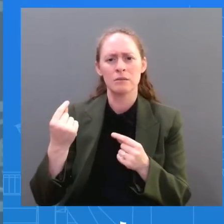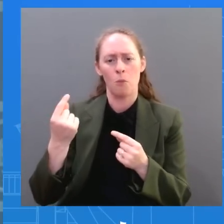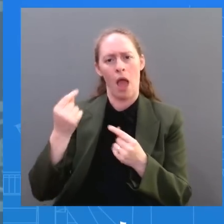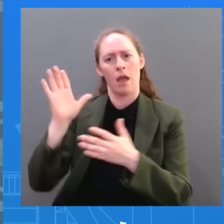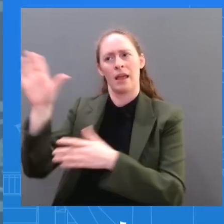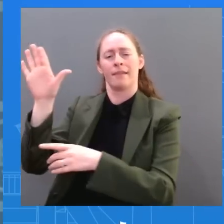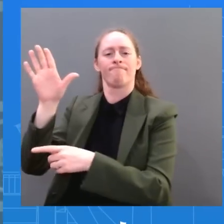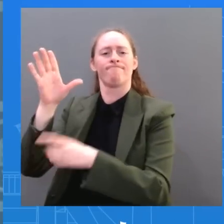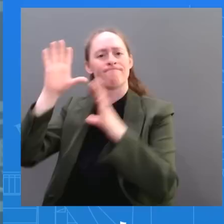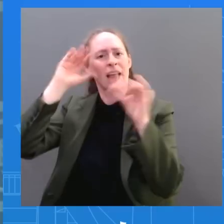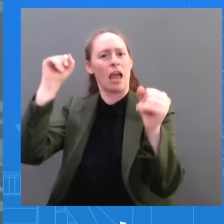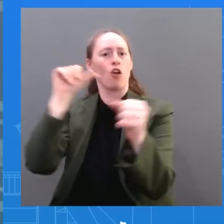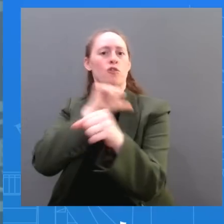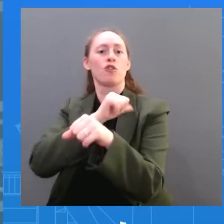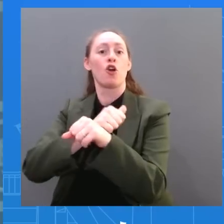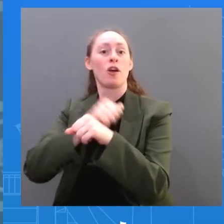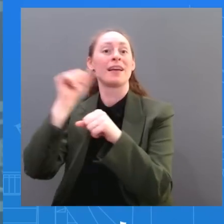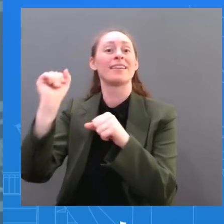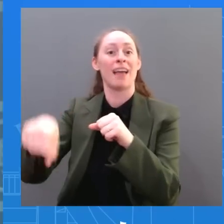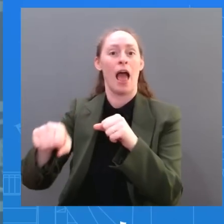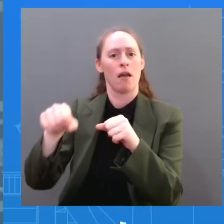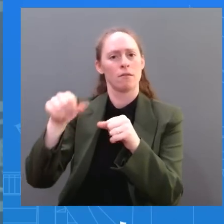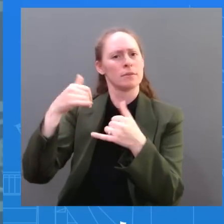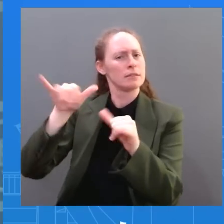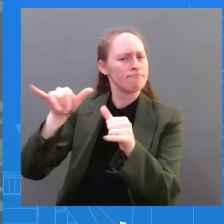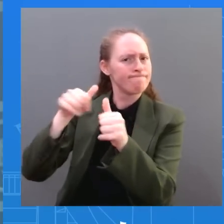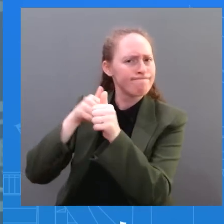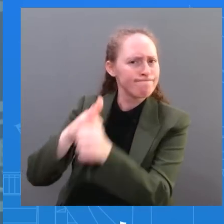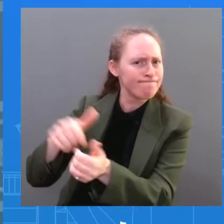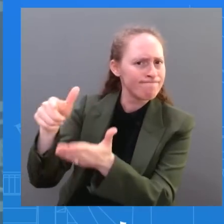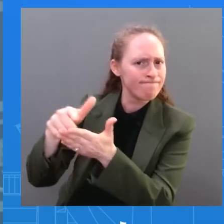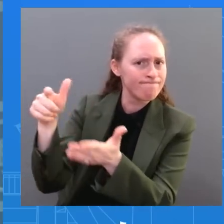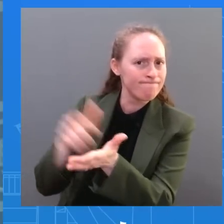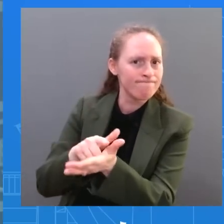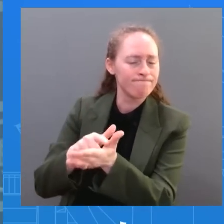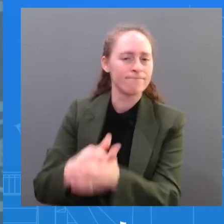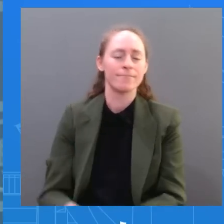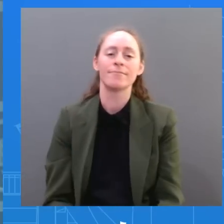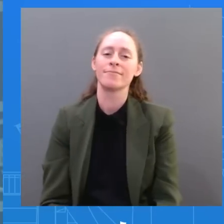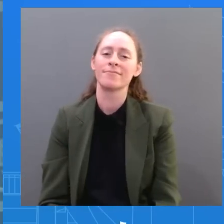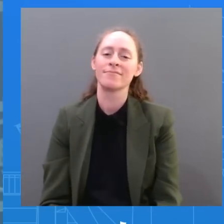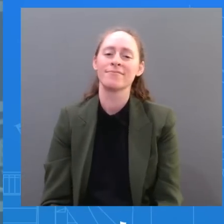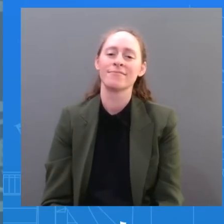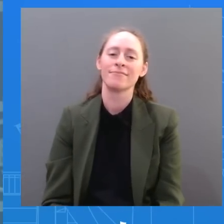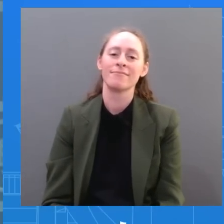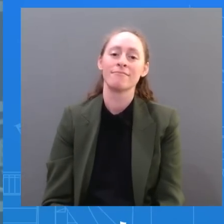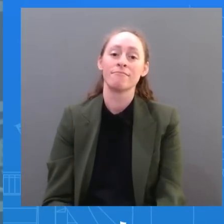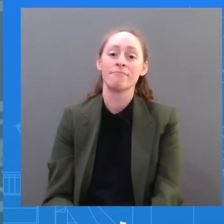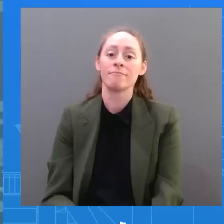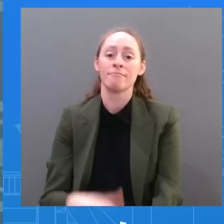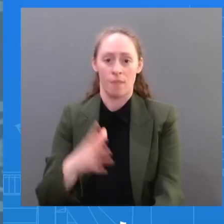And the actions that we took -- those author- -- those executive authorities that we took were in consultation with groups,